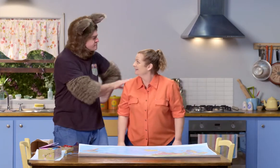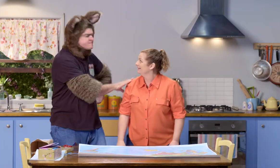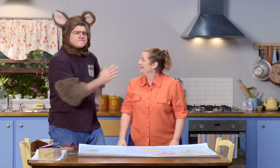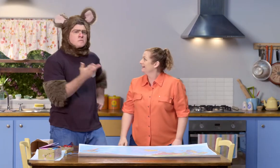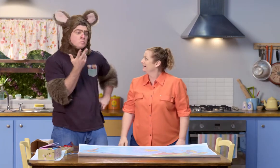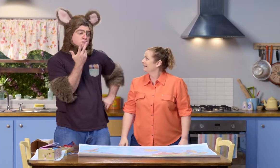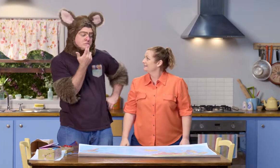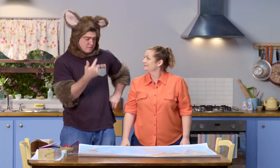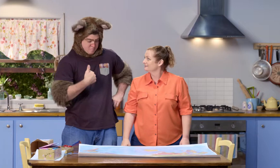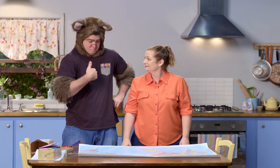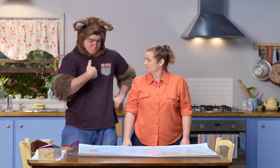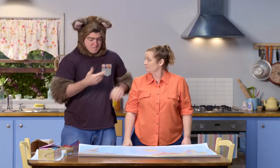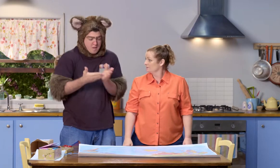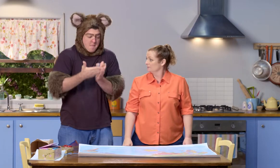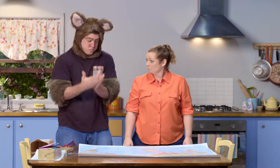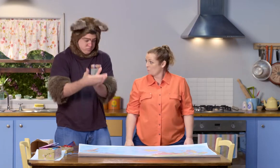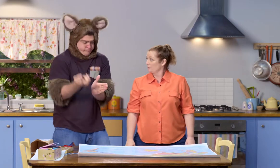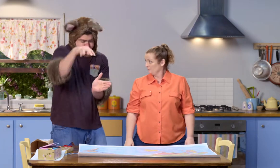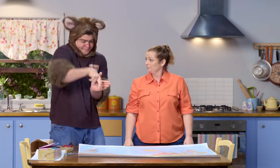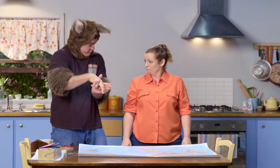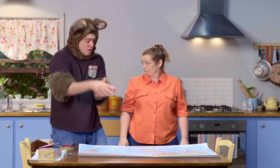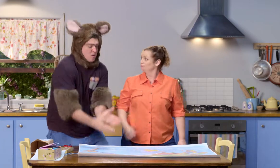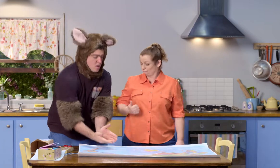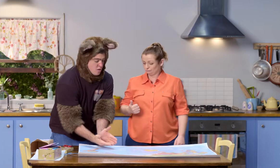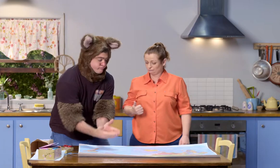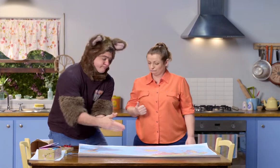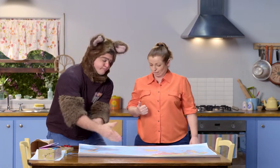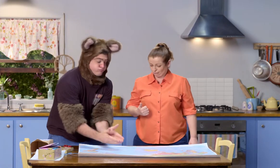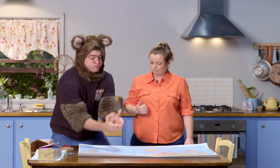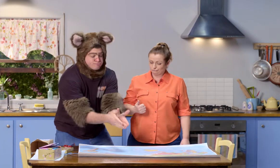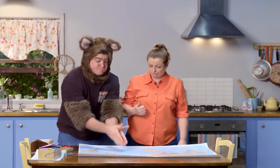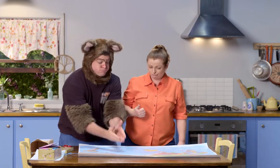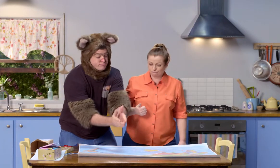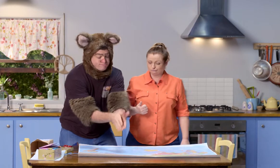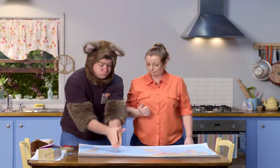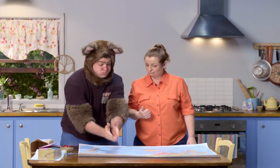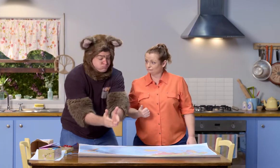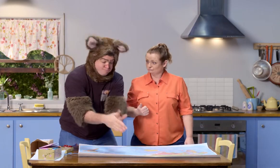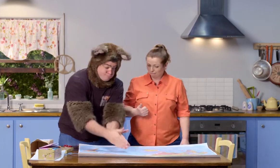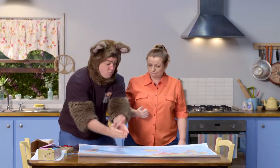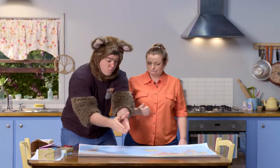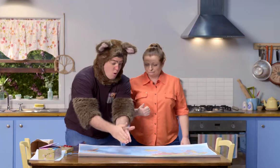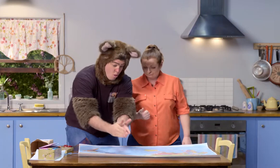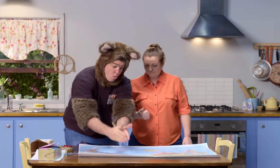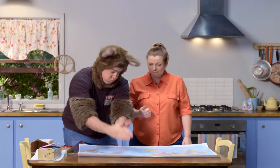So, Sally, let's pretend I got on a boat and sailed and sailed and sailed and sailed and sailed and sailed -